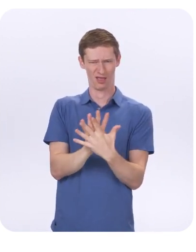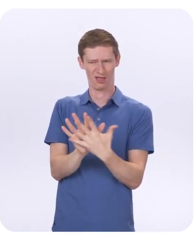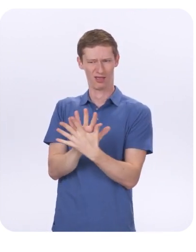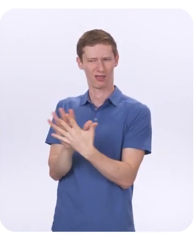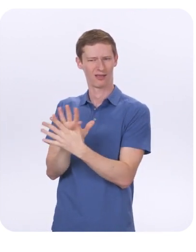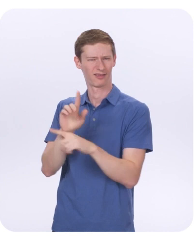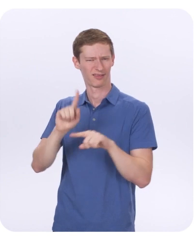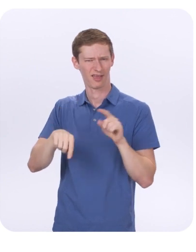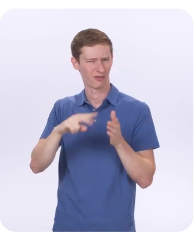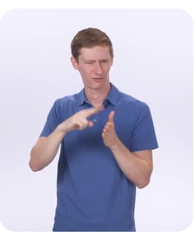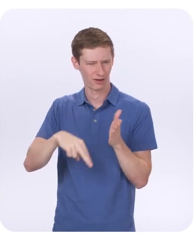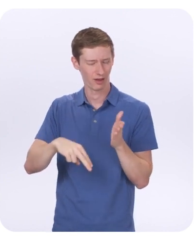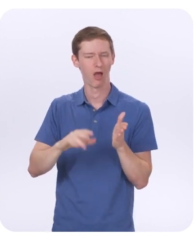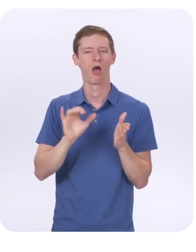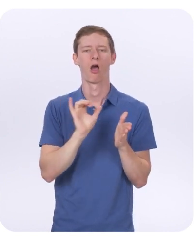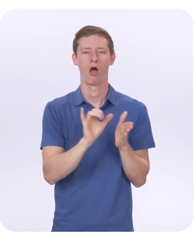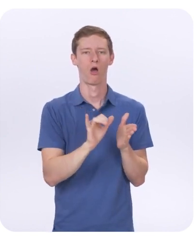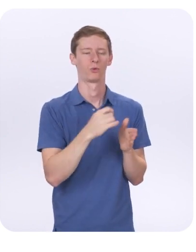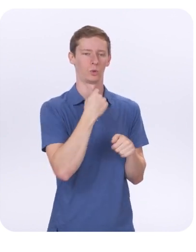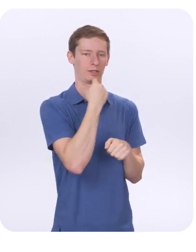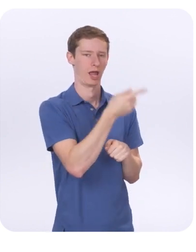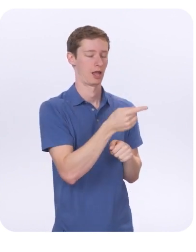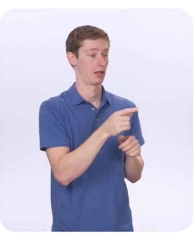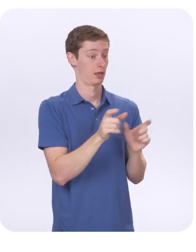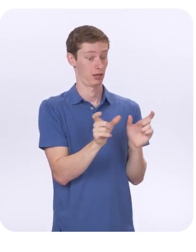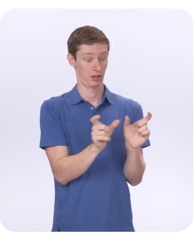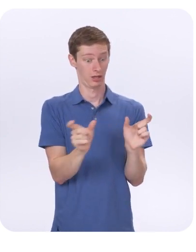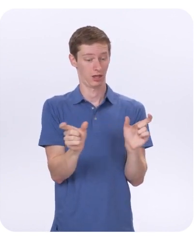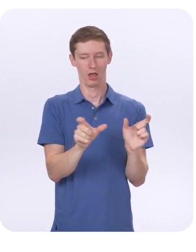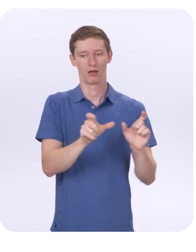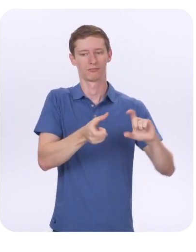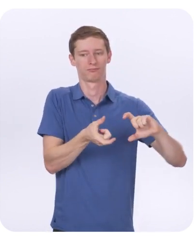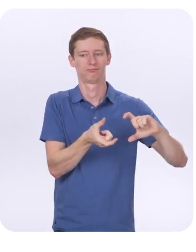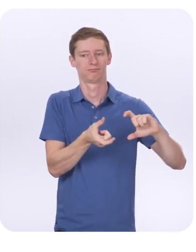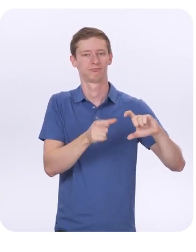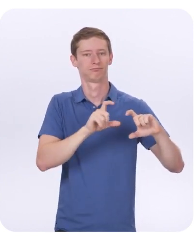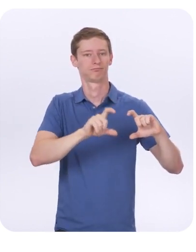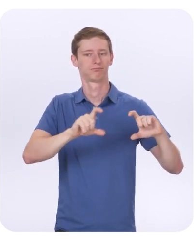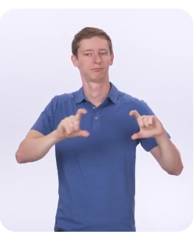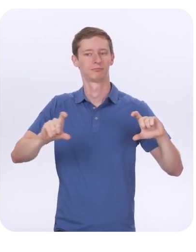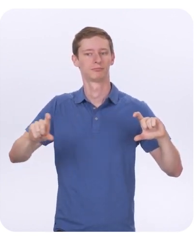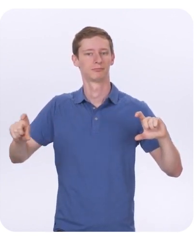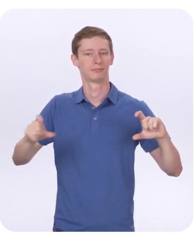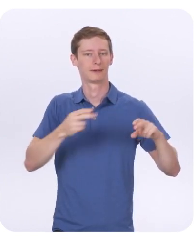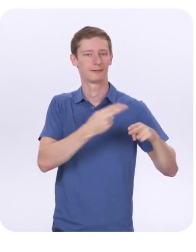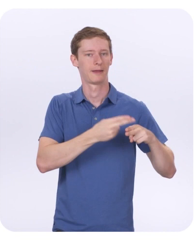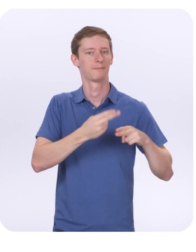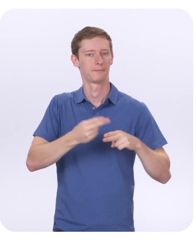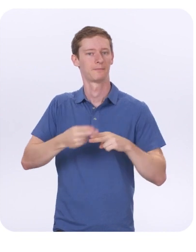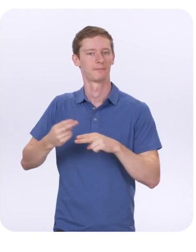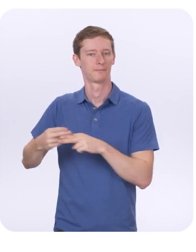It manages to do it by doing a rotation on the X-axis.